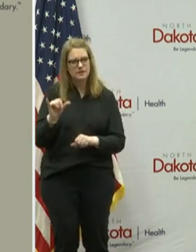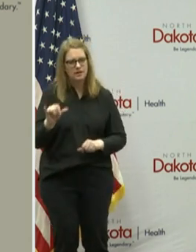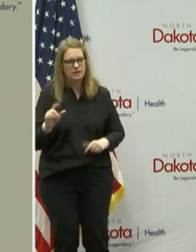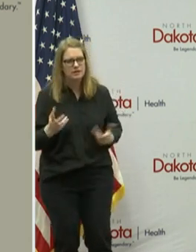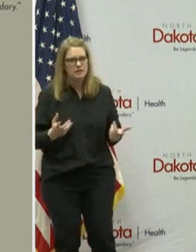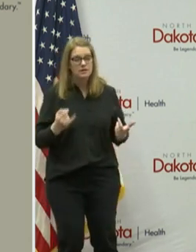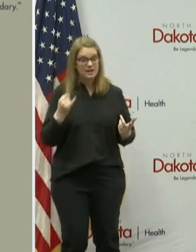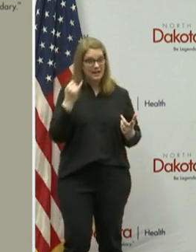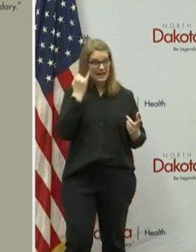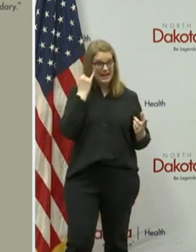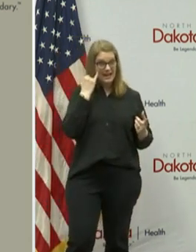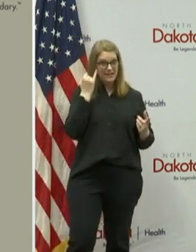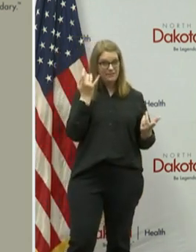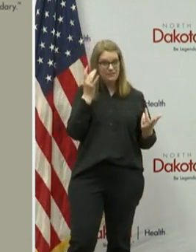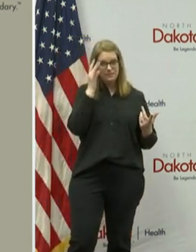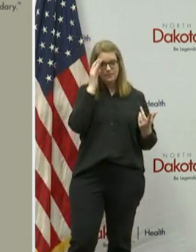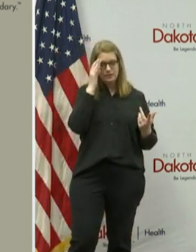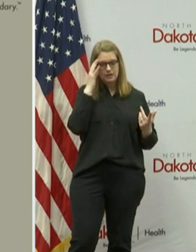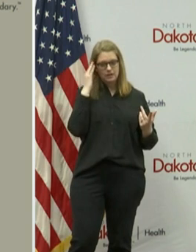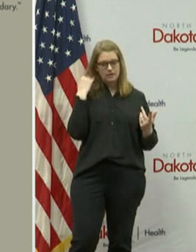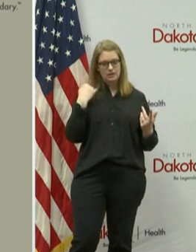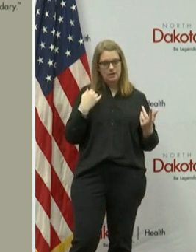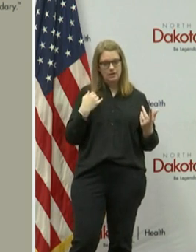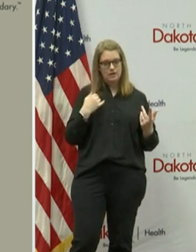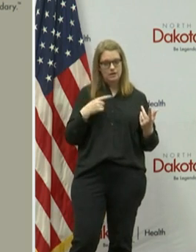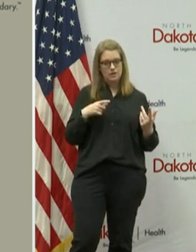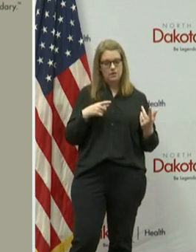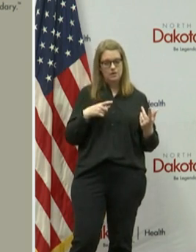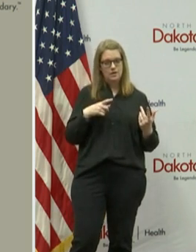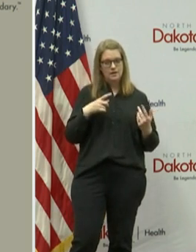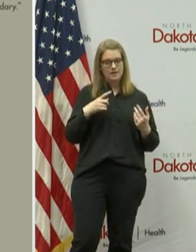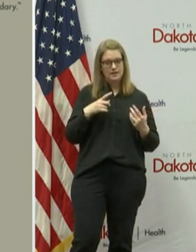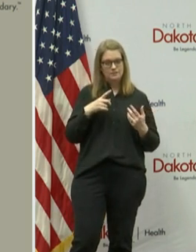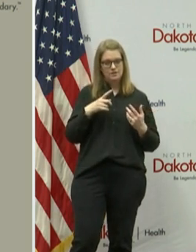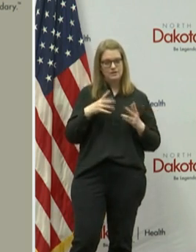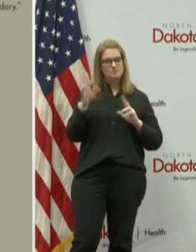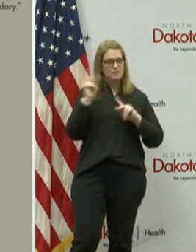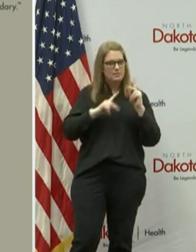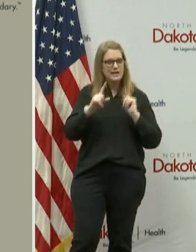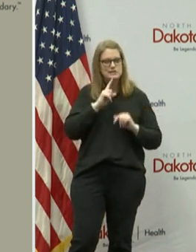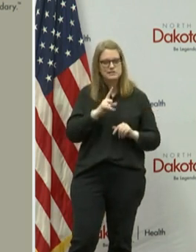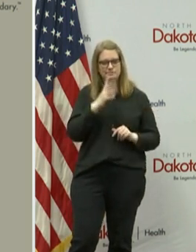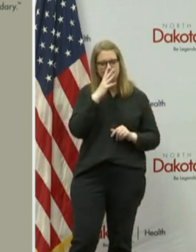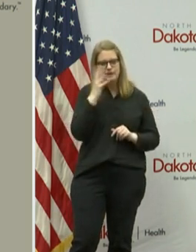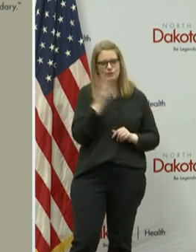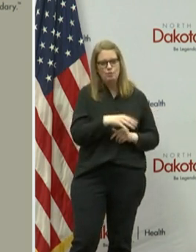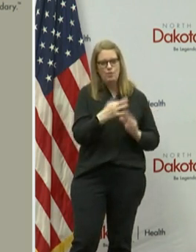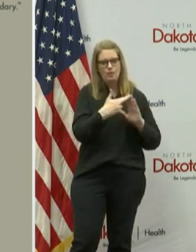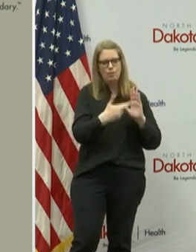THE DECISION MAKING THAT LEADS US TO THE DECISIONS WE MADE BECAUSE NO STATE COULD REOPEN